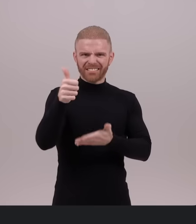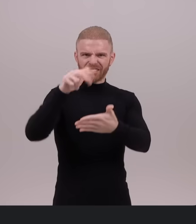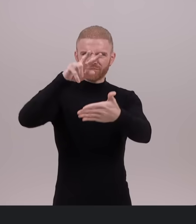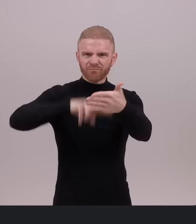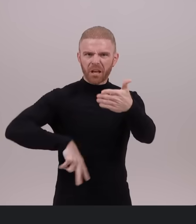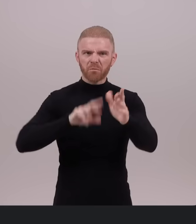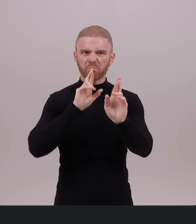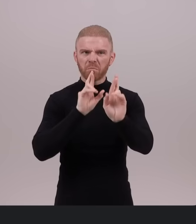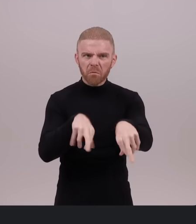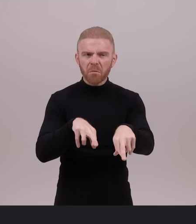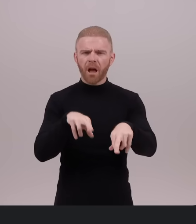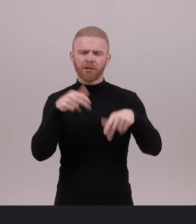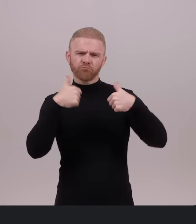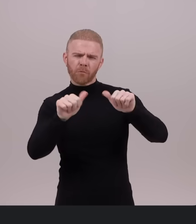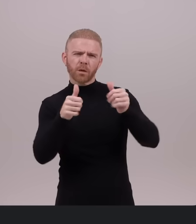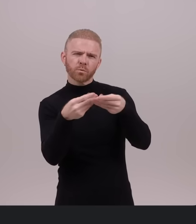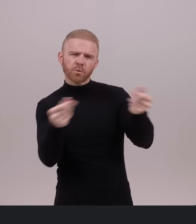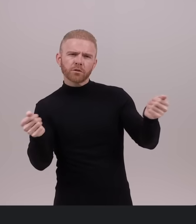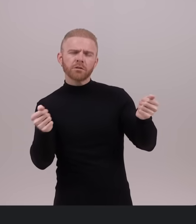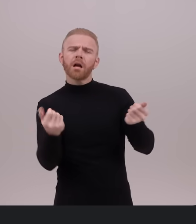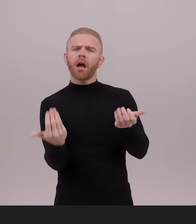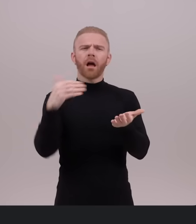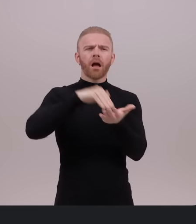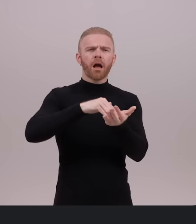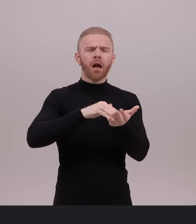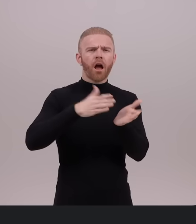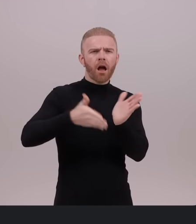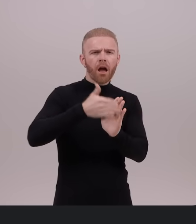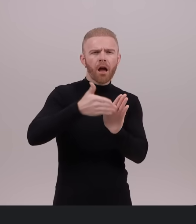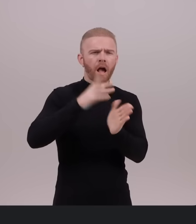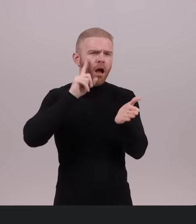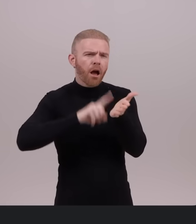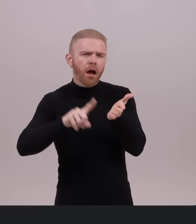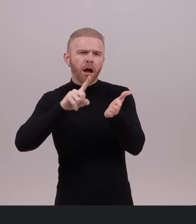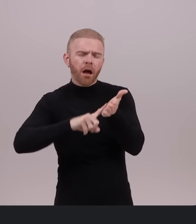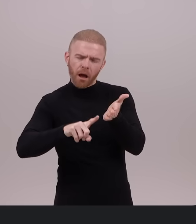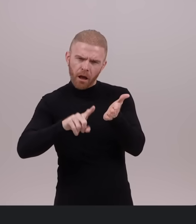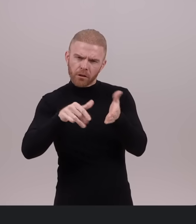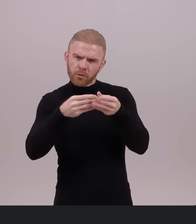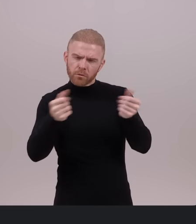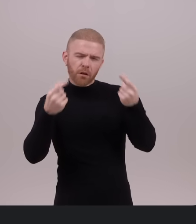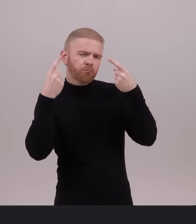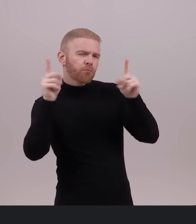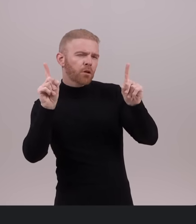and can rerun audits to see if that solution works. It's a supercharged workflow that